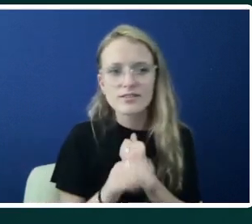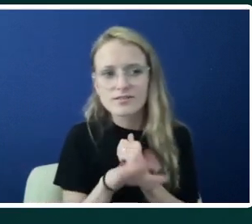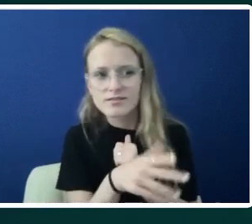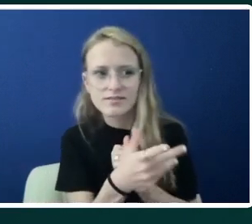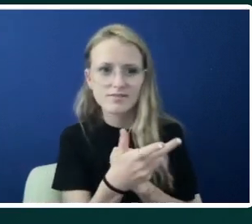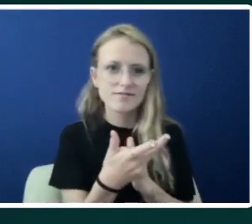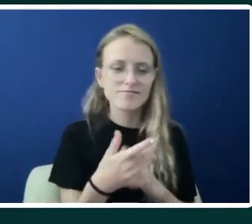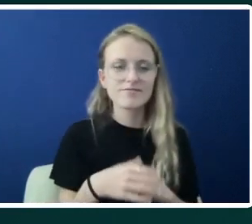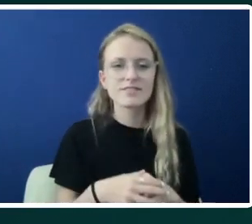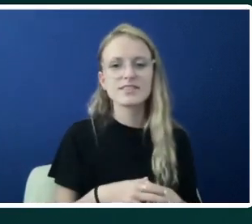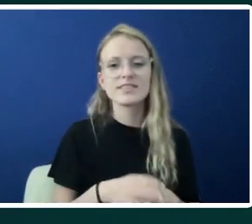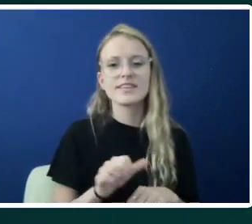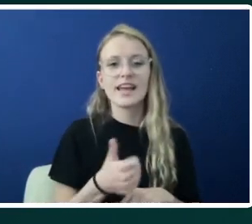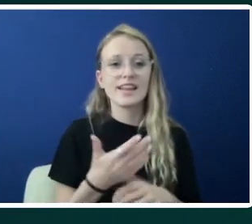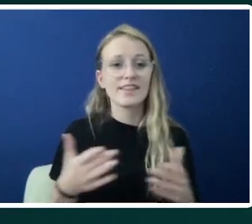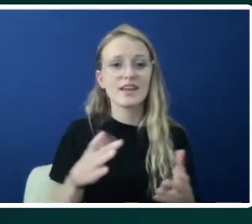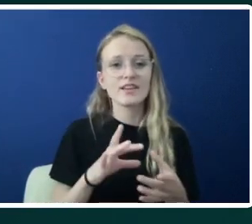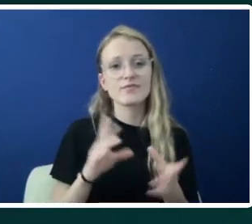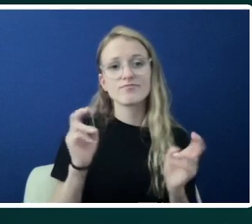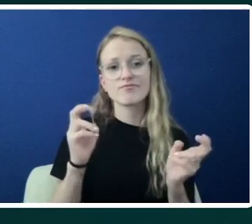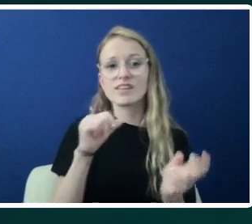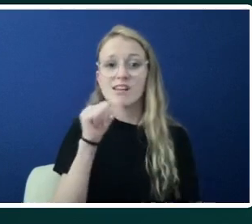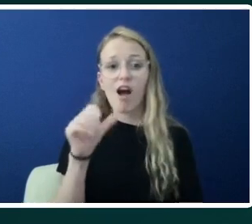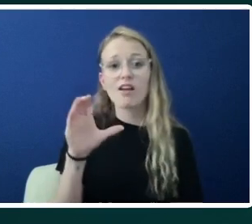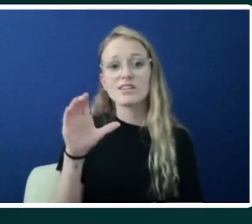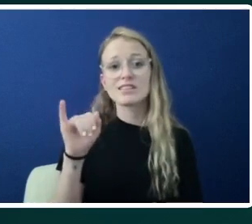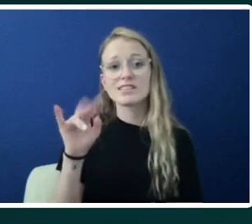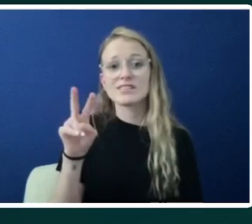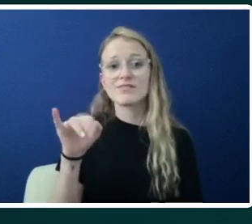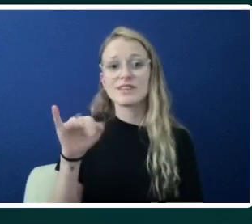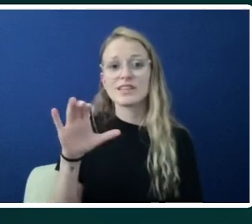that they want to talk about is actually the pathway into a civic conversation. So,